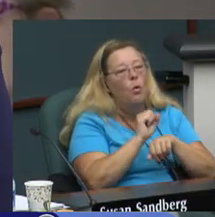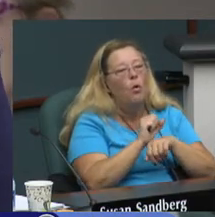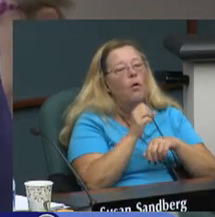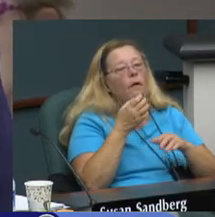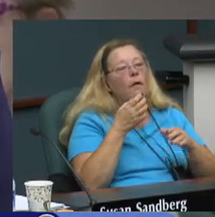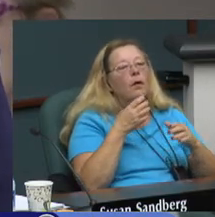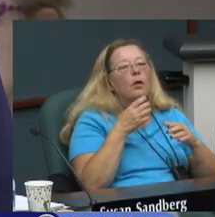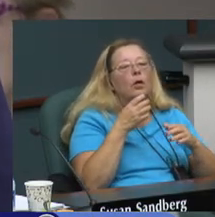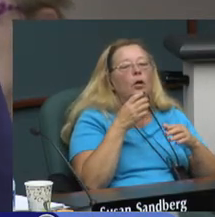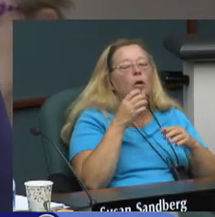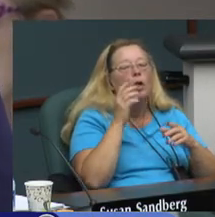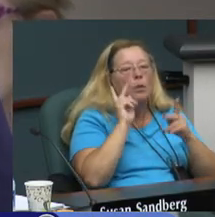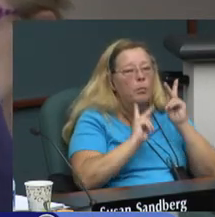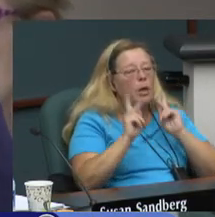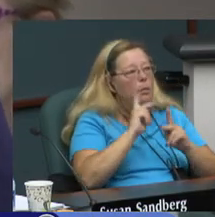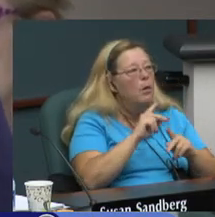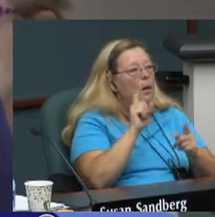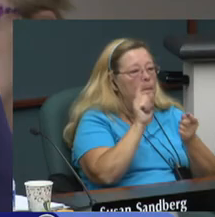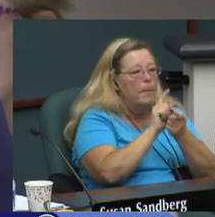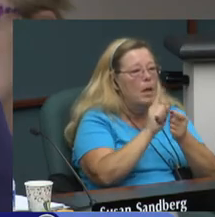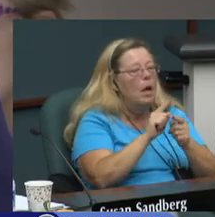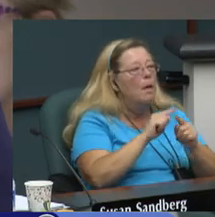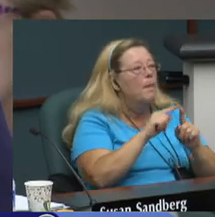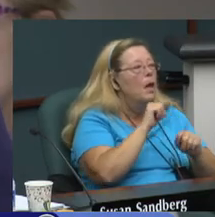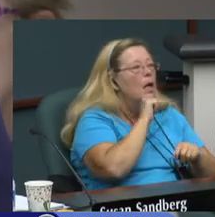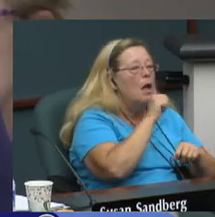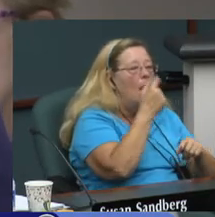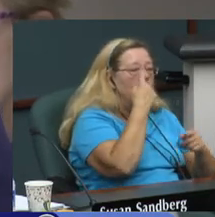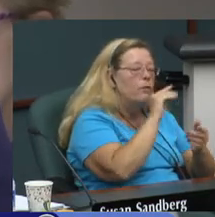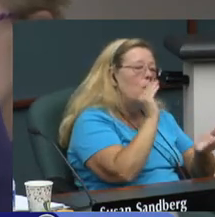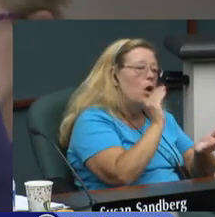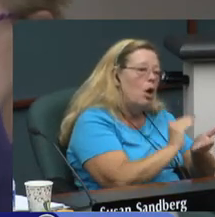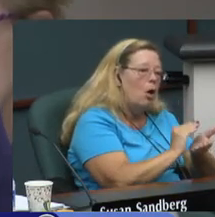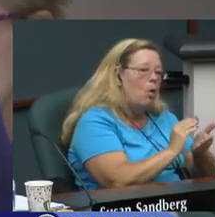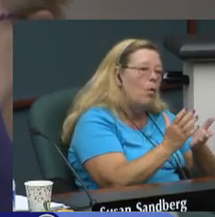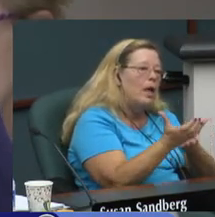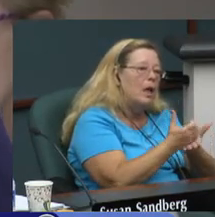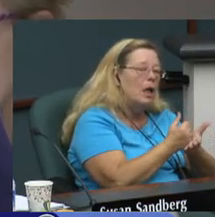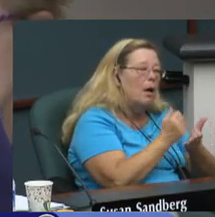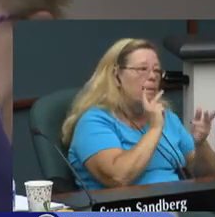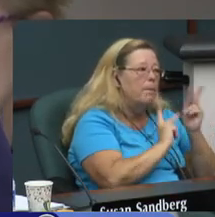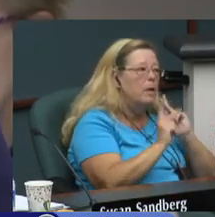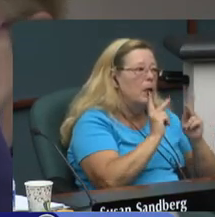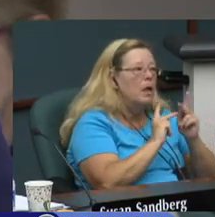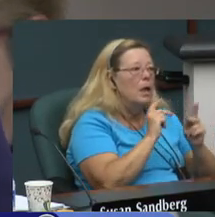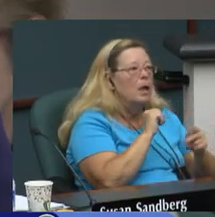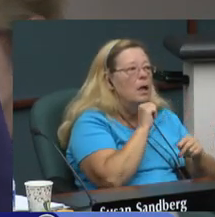criteria it does not meet criteria for low income folks it does not have that's